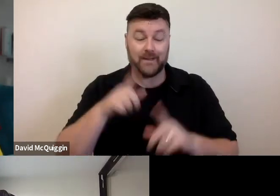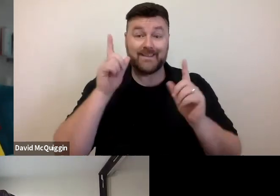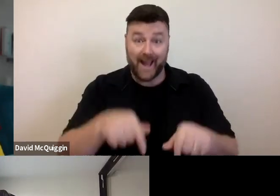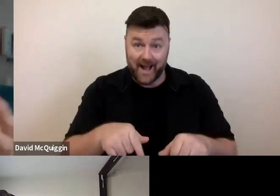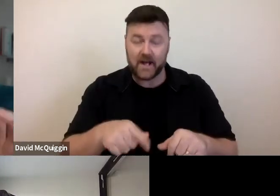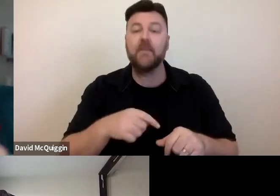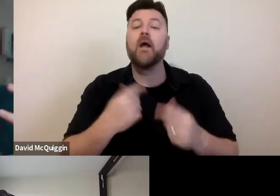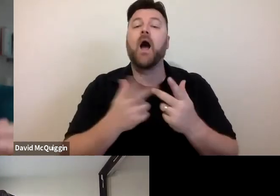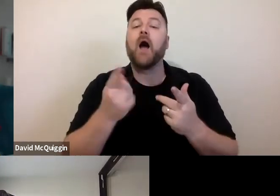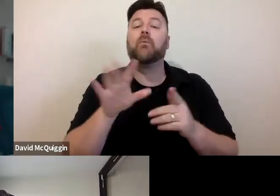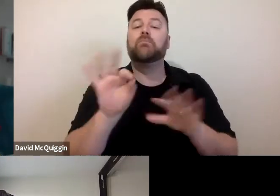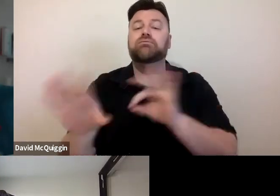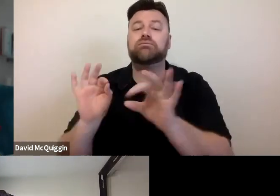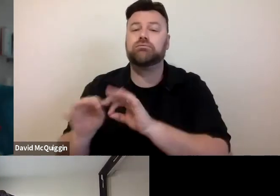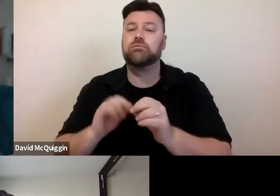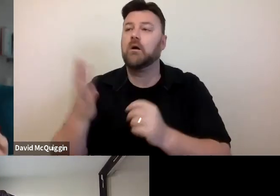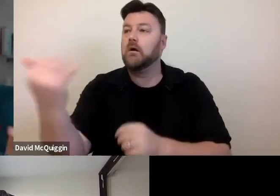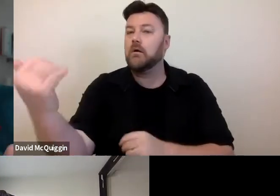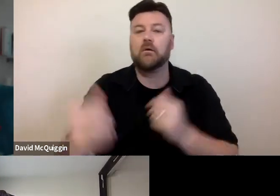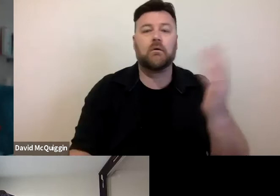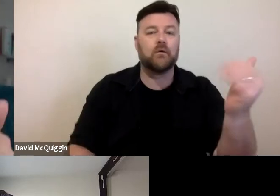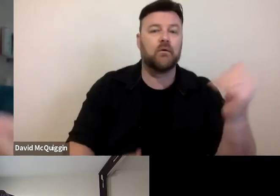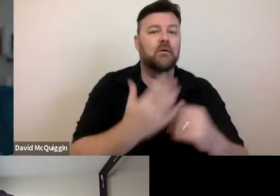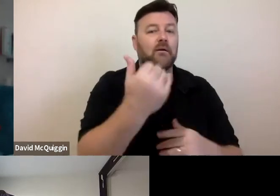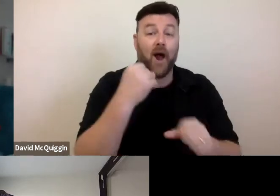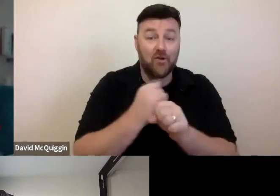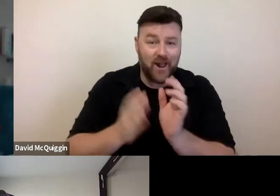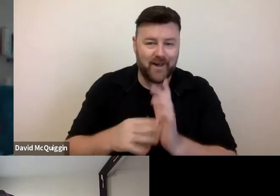"Hey, Grandma, you'd like this platform", no, I don't think Grandma would but she's on there because